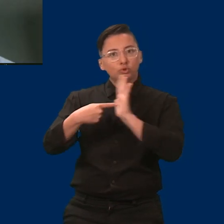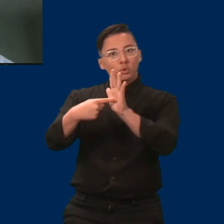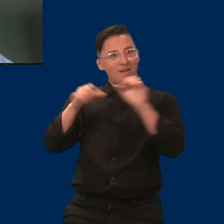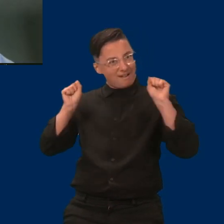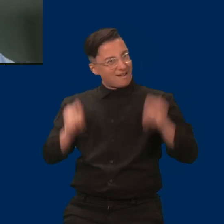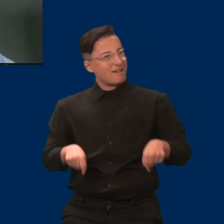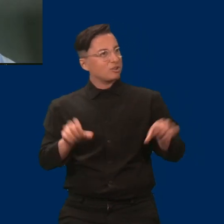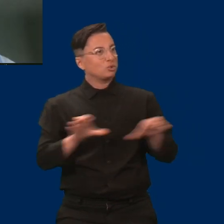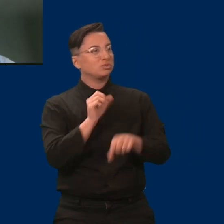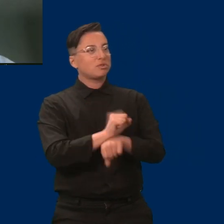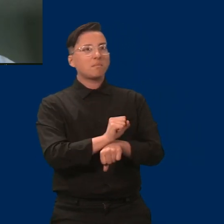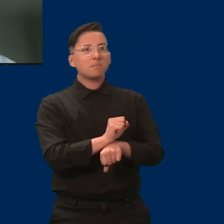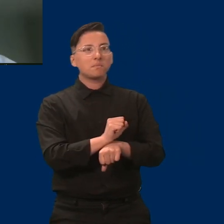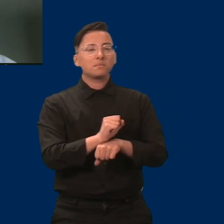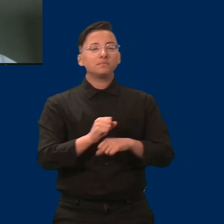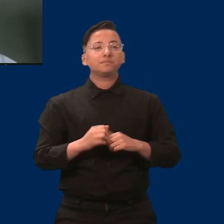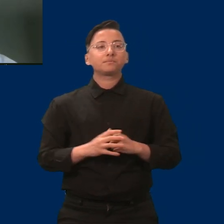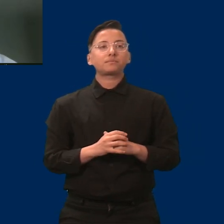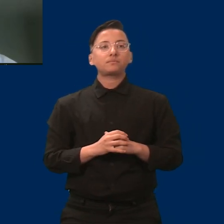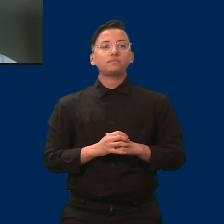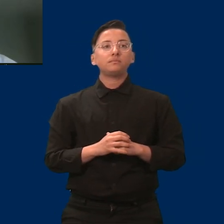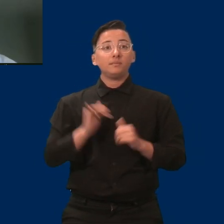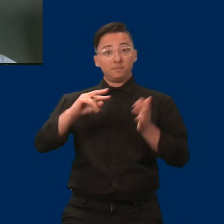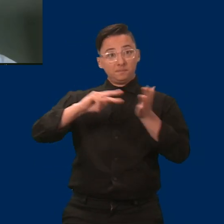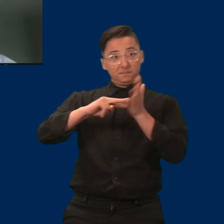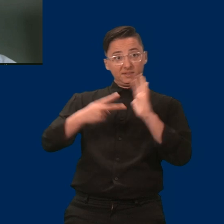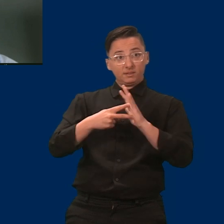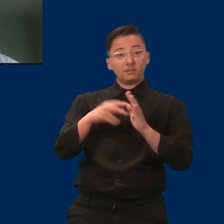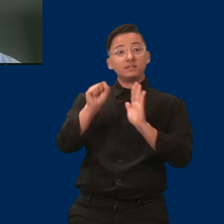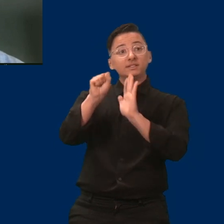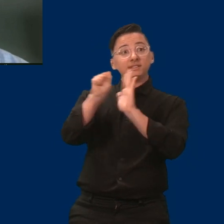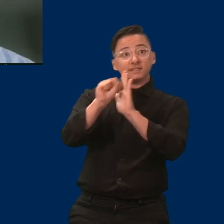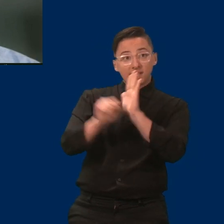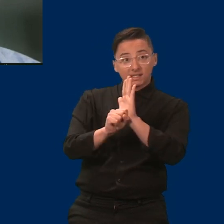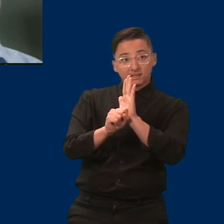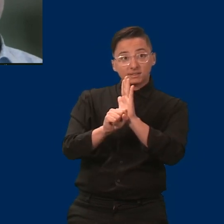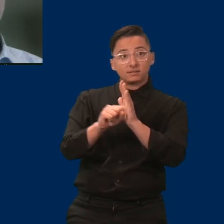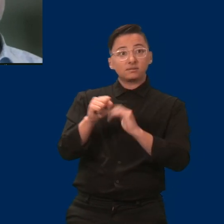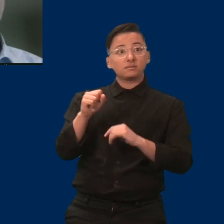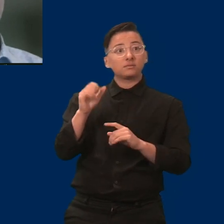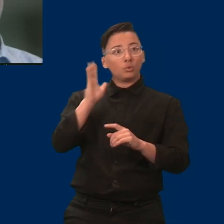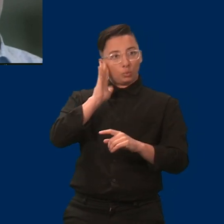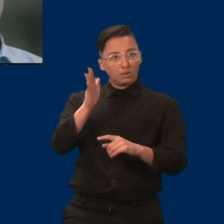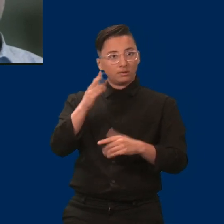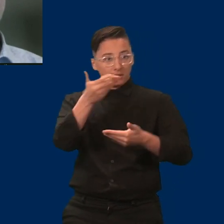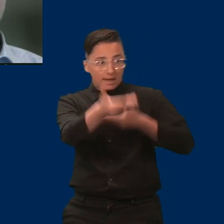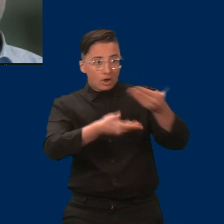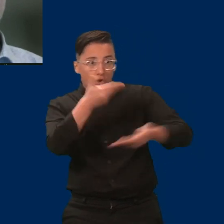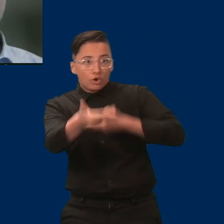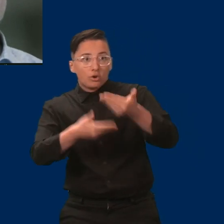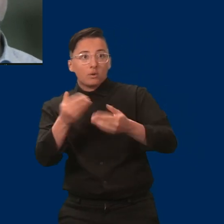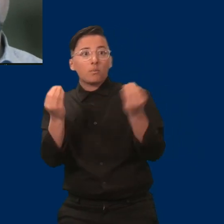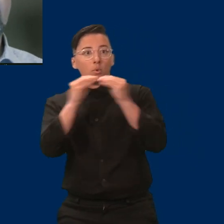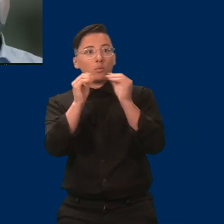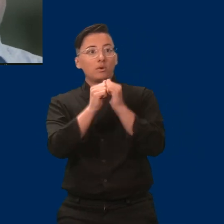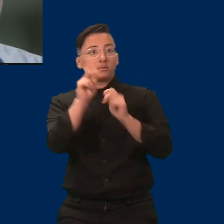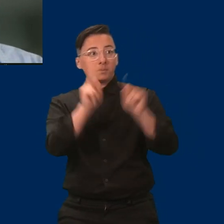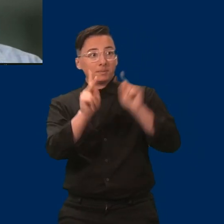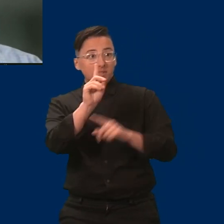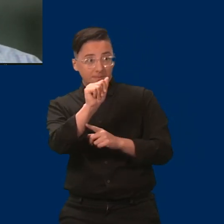of Employees with Disabilities Bill would codify and improve Connect 700.